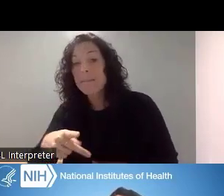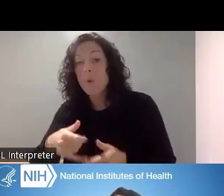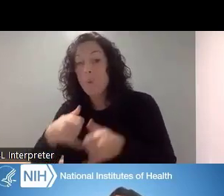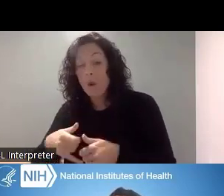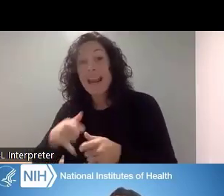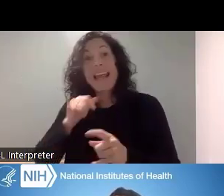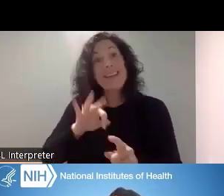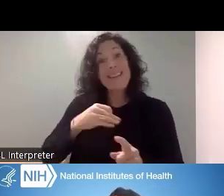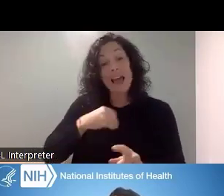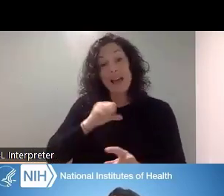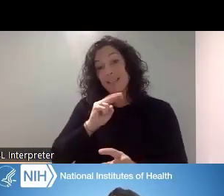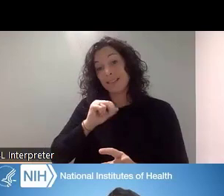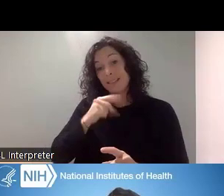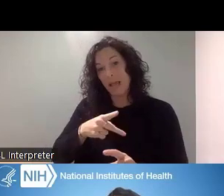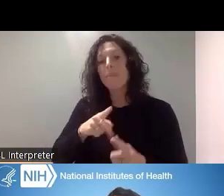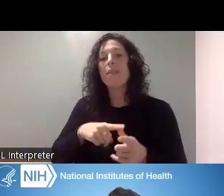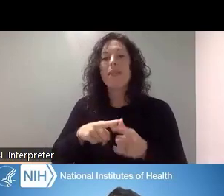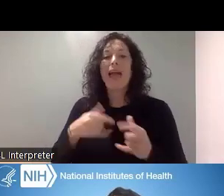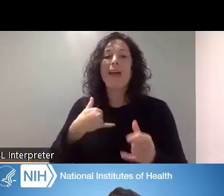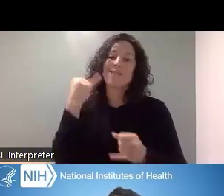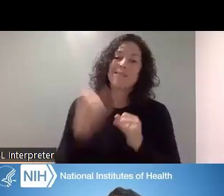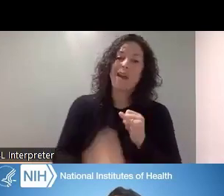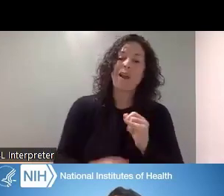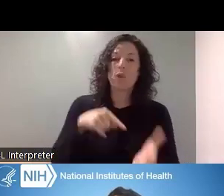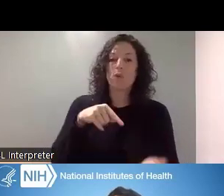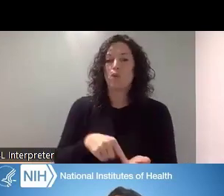the final FFR is due at the end of your competitive segment.